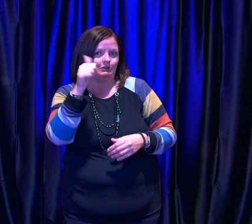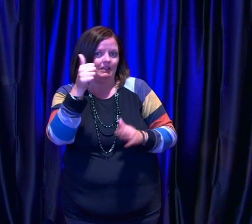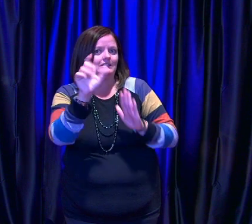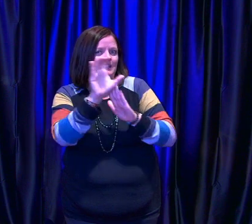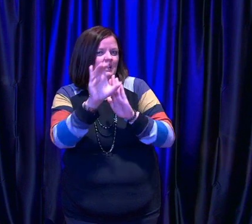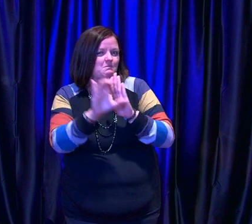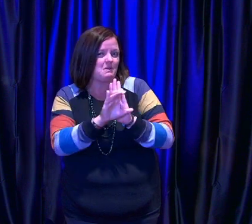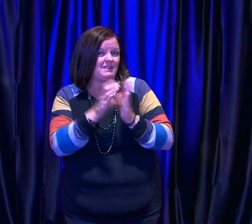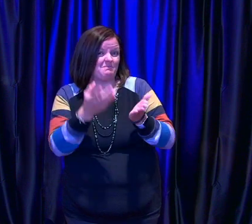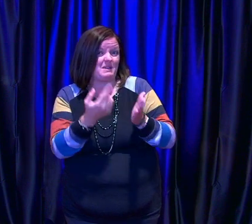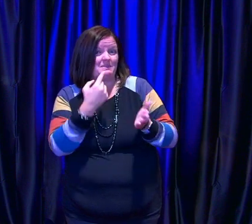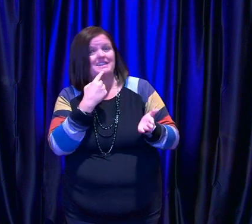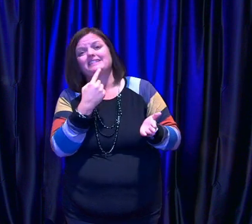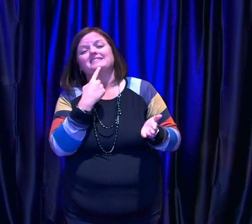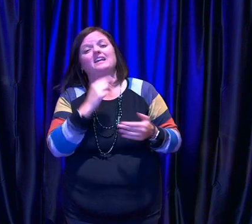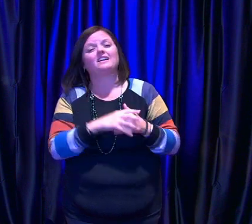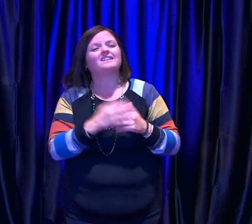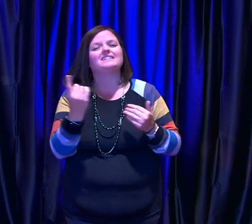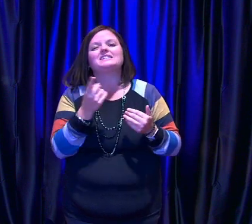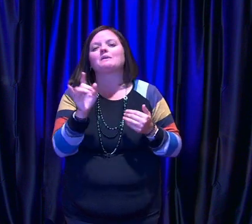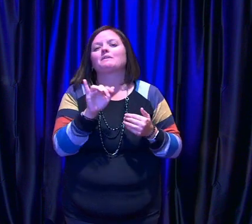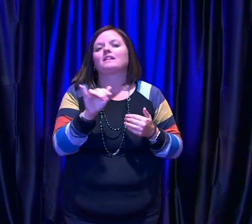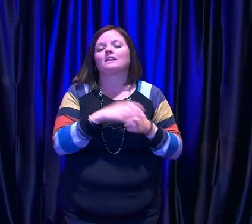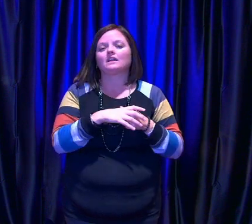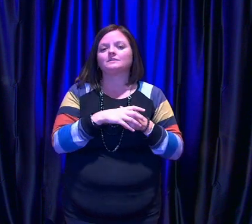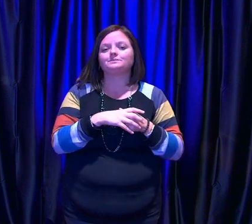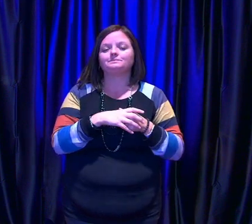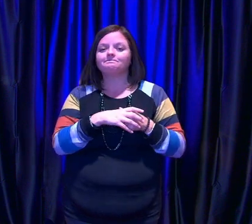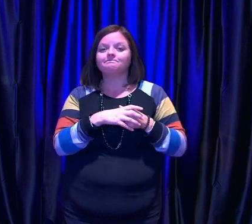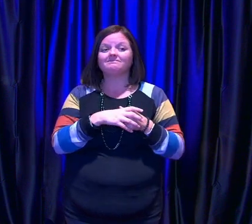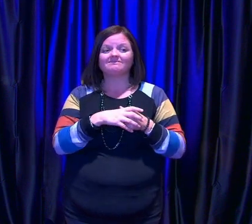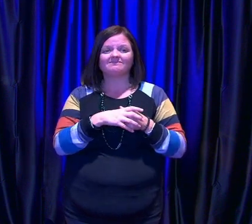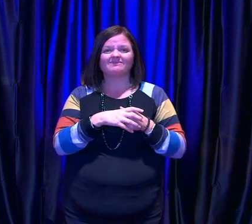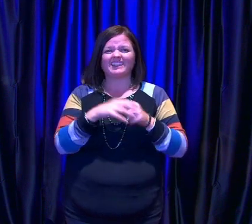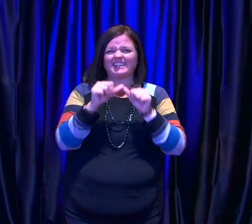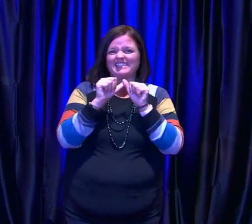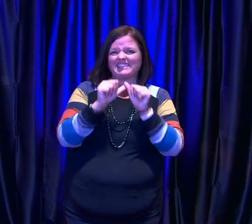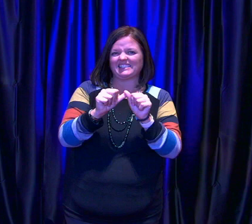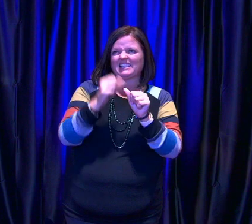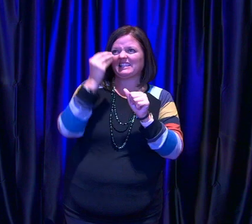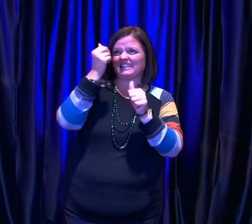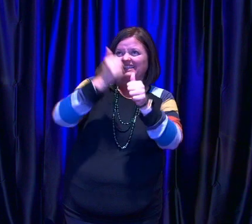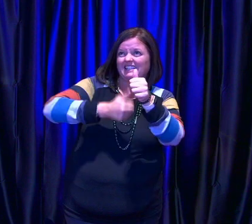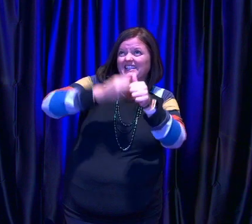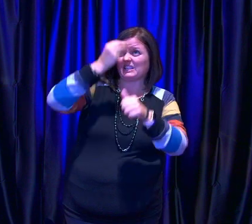they they would say something like is keeping the sabbath still a thing is